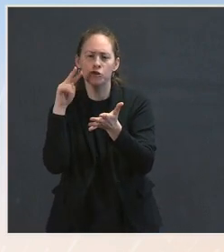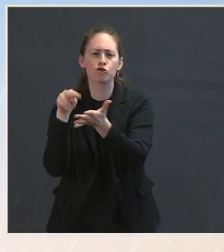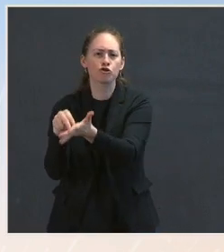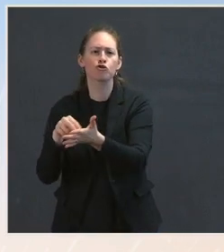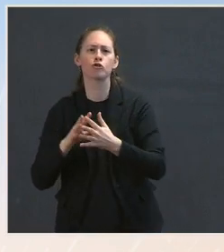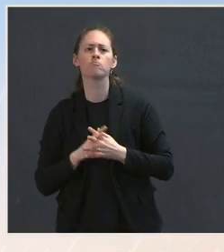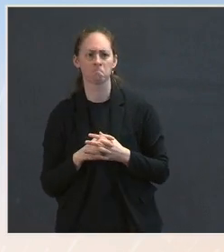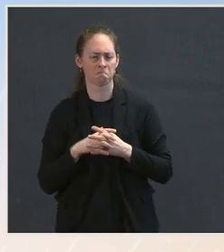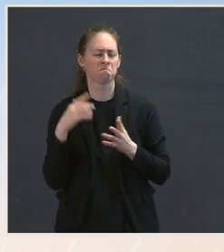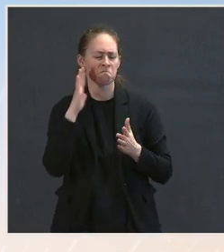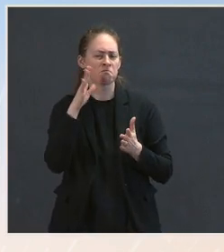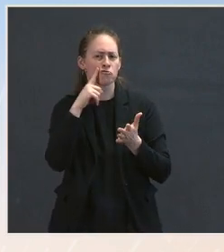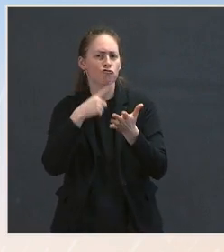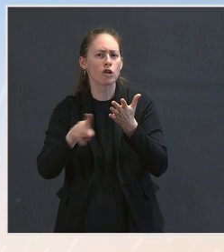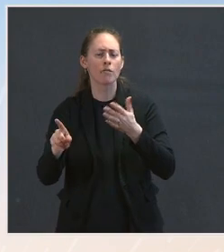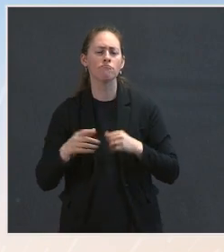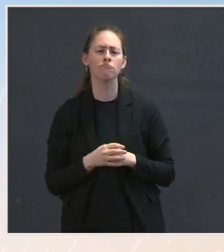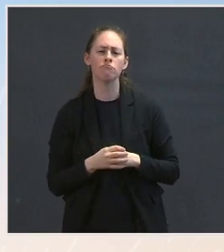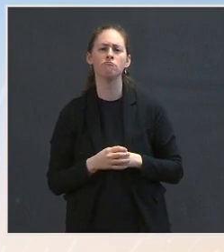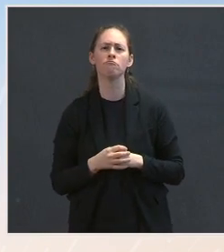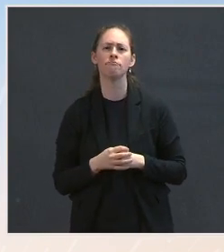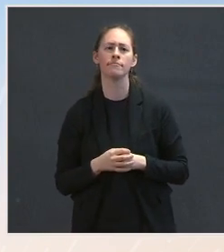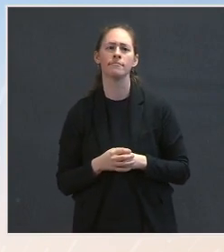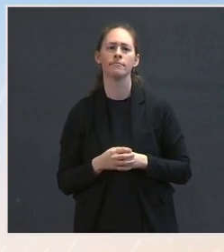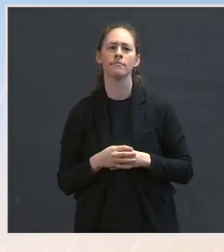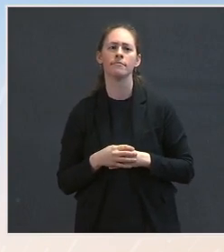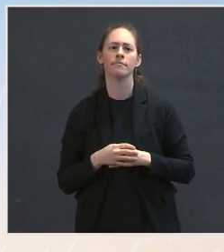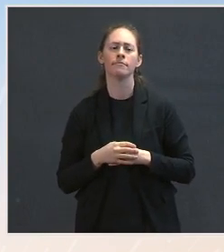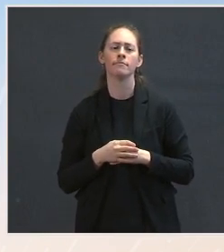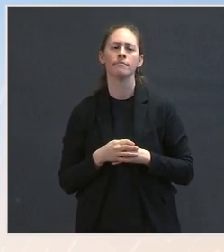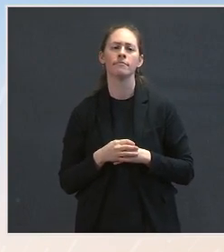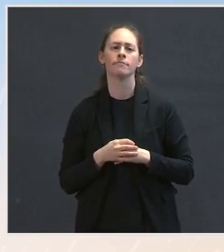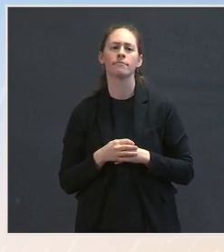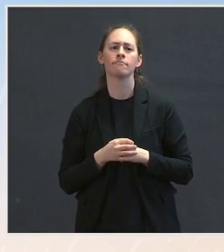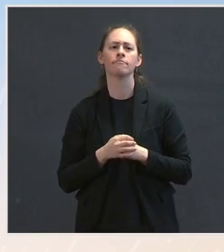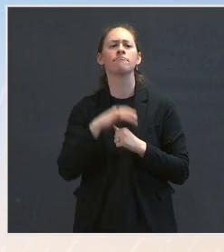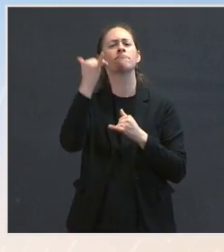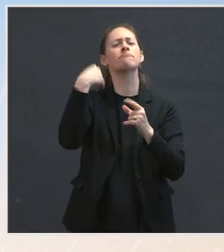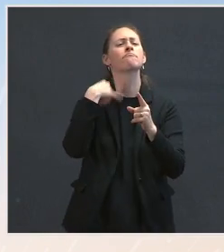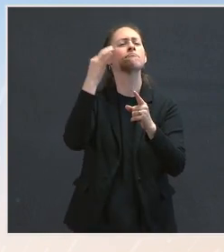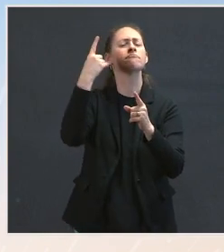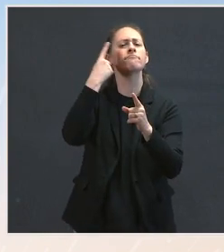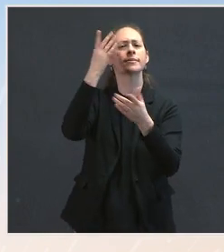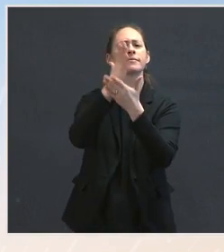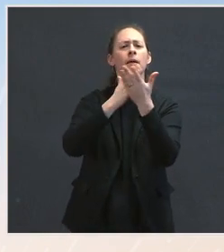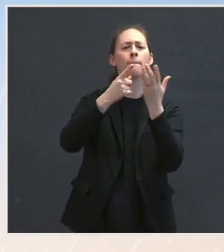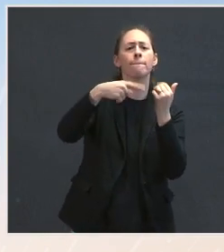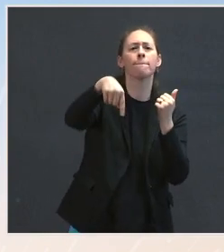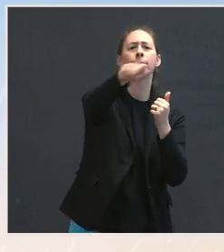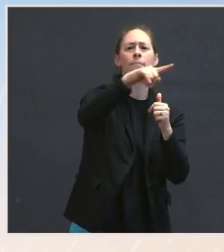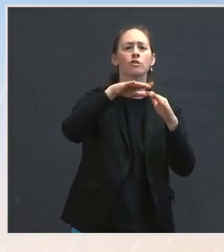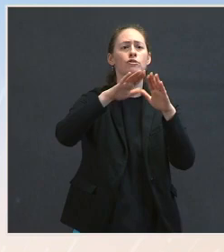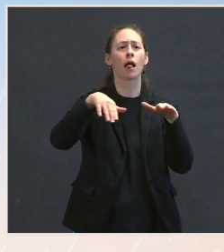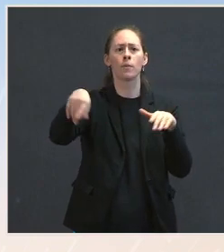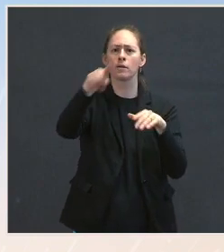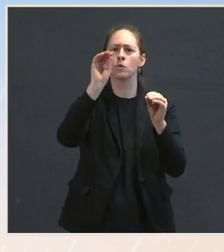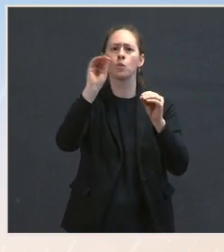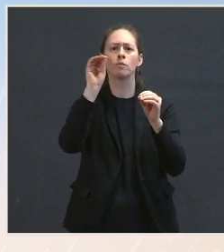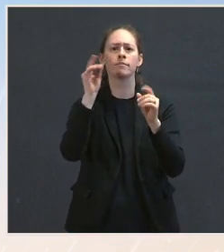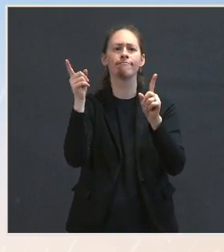I just want to follow up on the unaccompanied children. Is President Biden open to the creation of an ombudsman within the Health and Human Services Department?